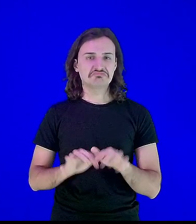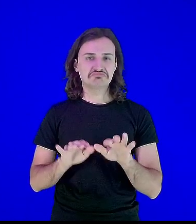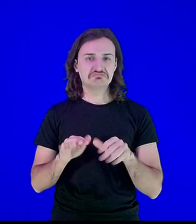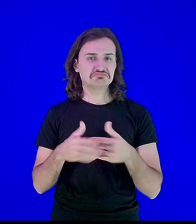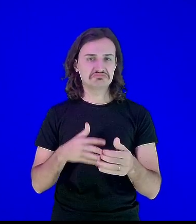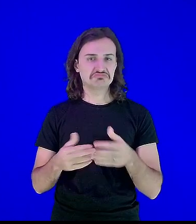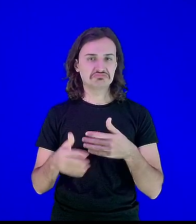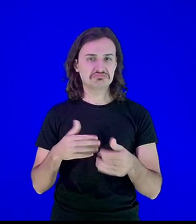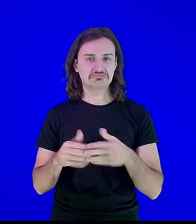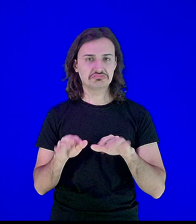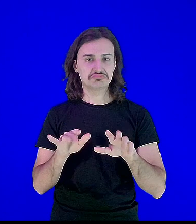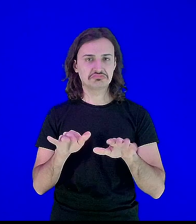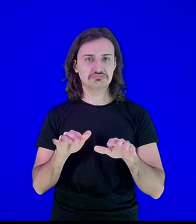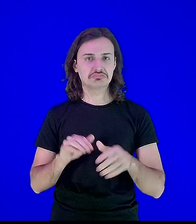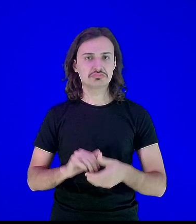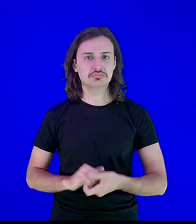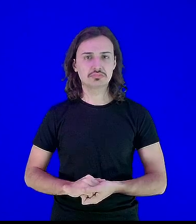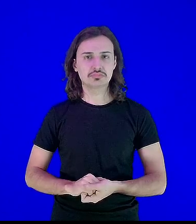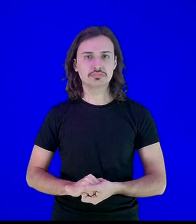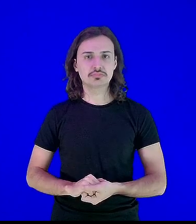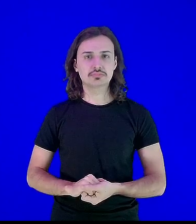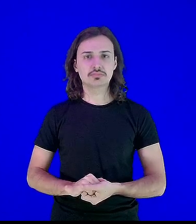let me get some FSW